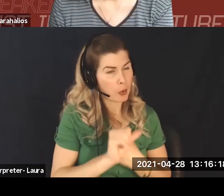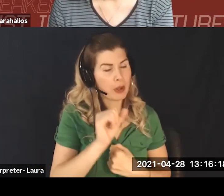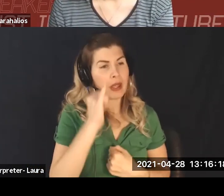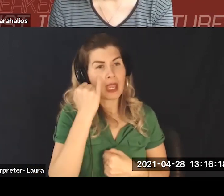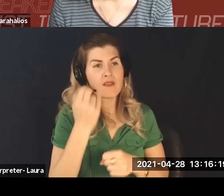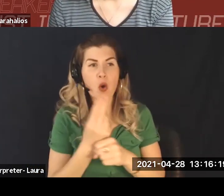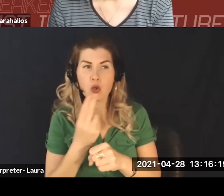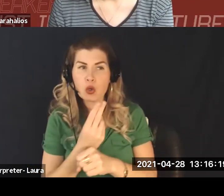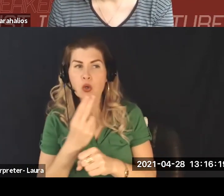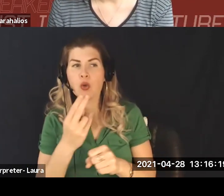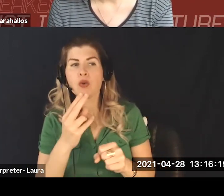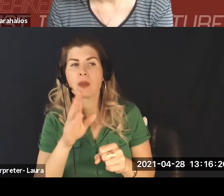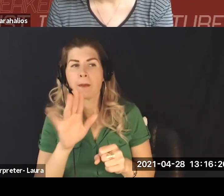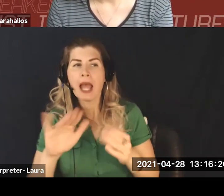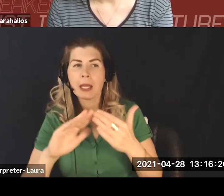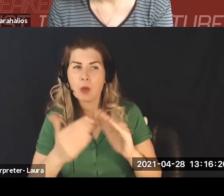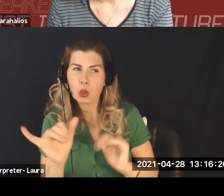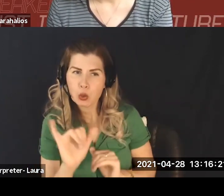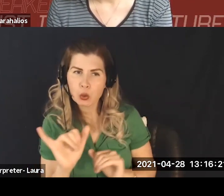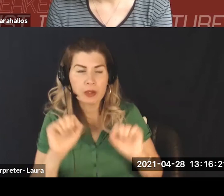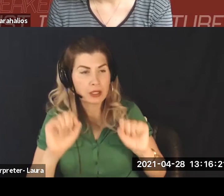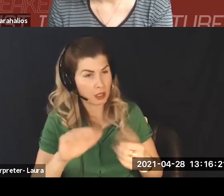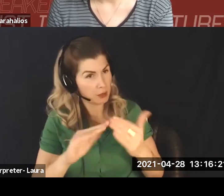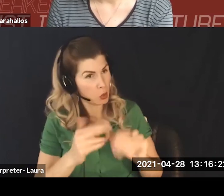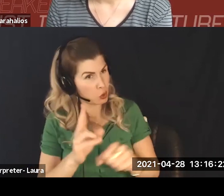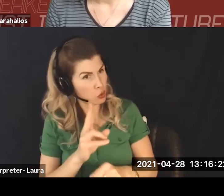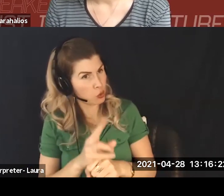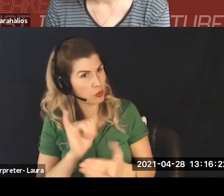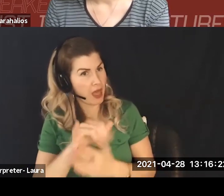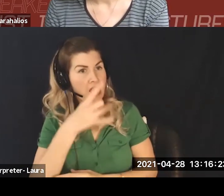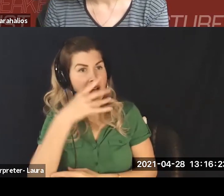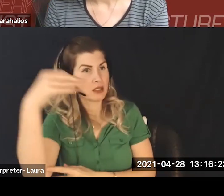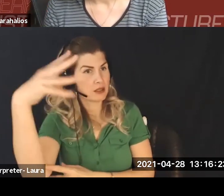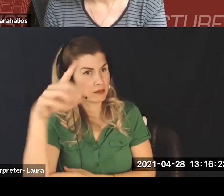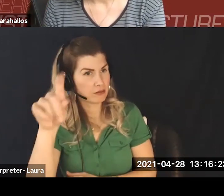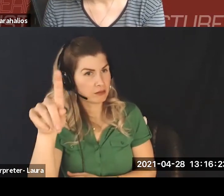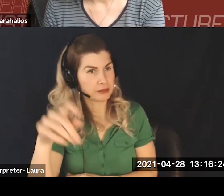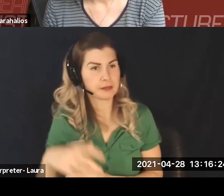least more helpful if they were also used as tools by communities, is there a way for communities to use the tools.